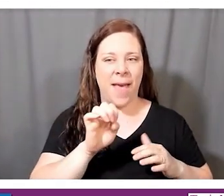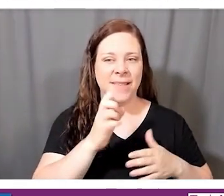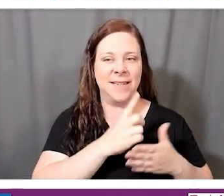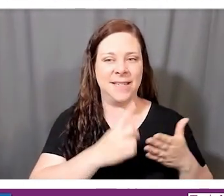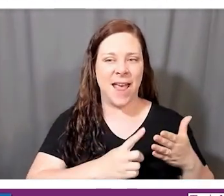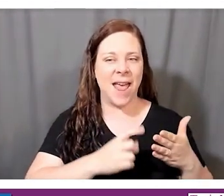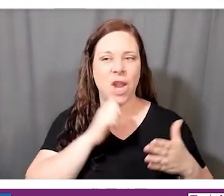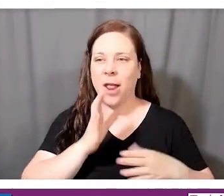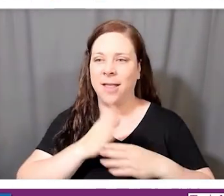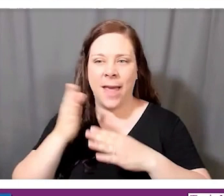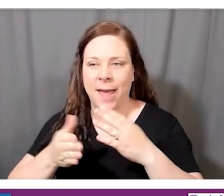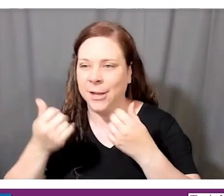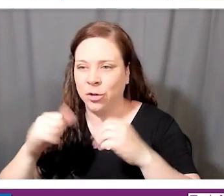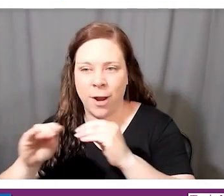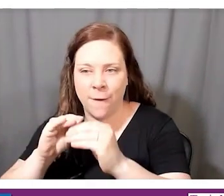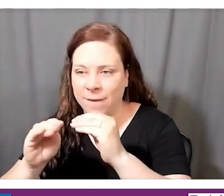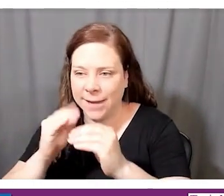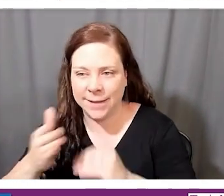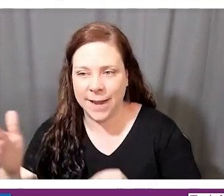that are kind of widespread like menu,